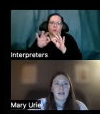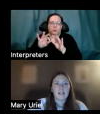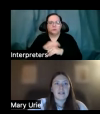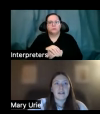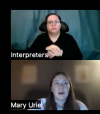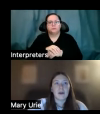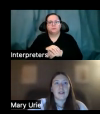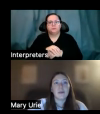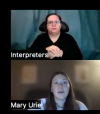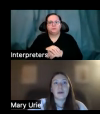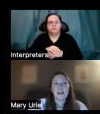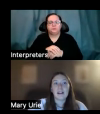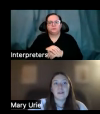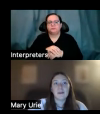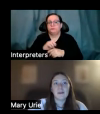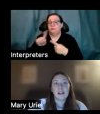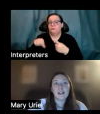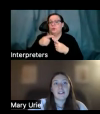All right. So when you prepare, when you're preparing your